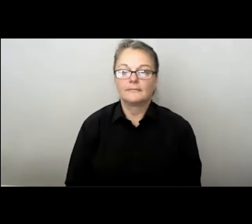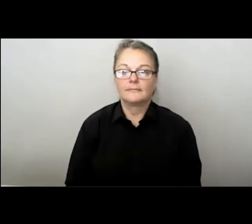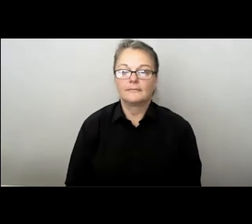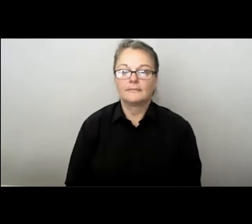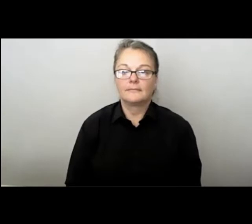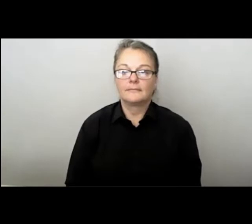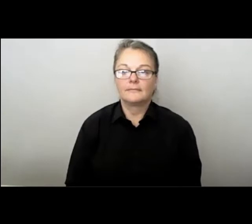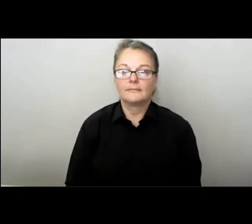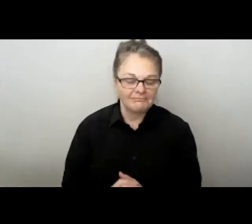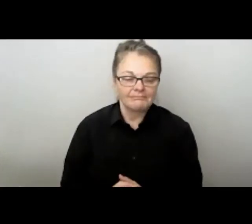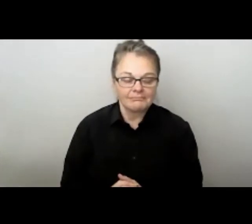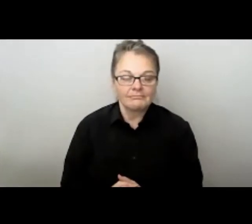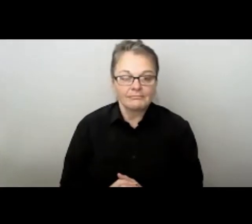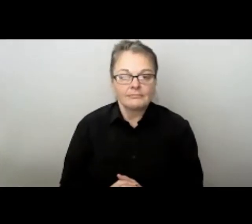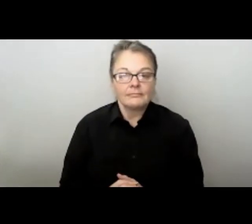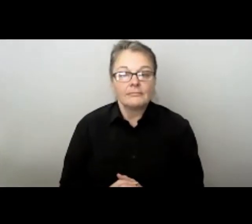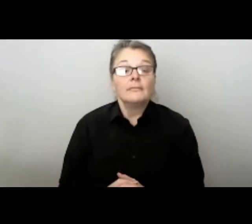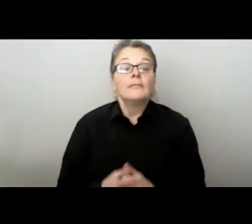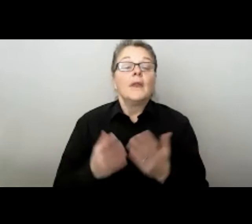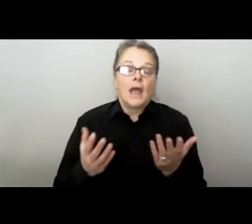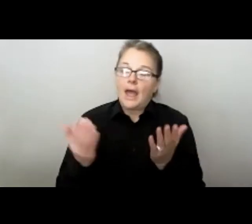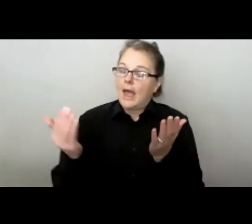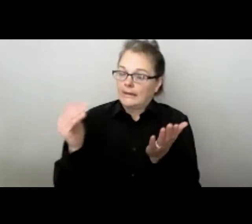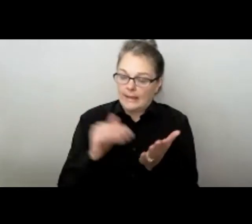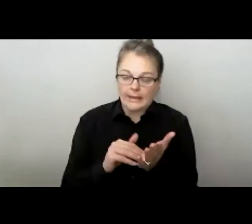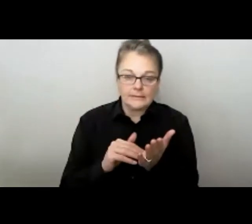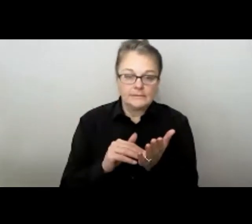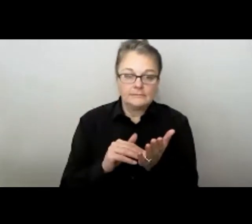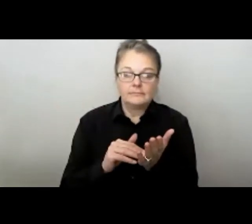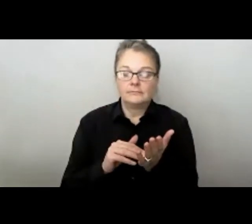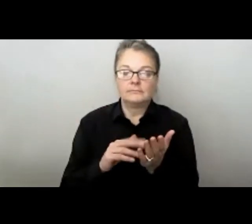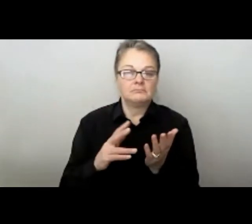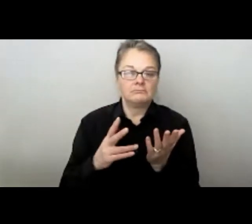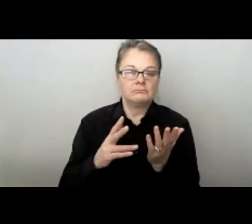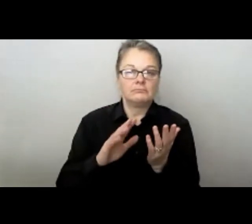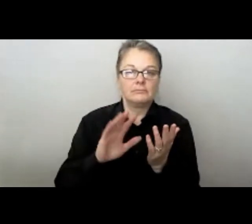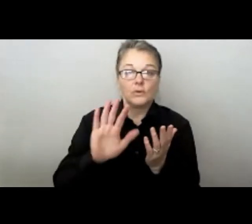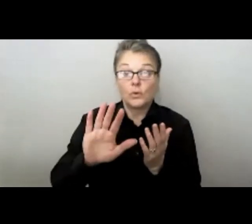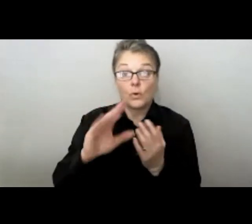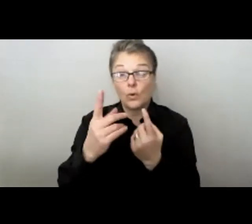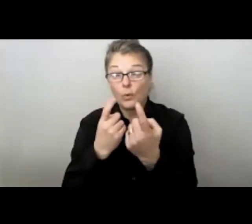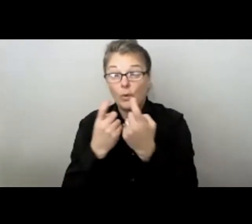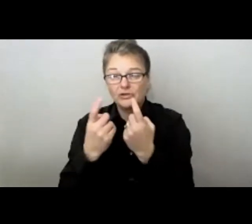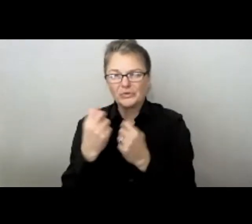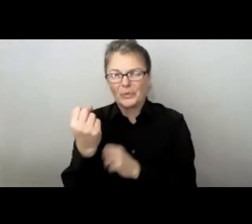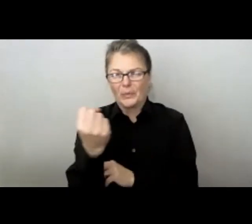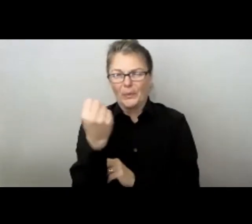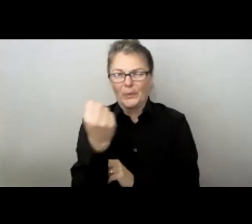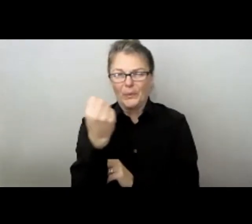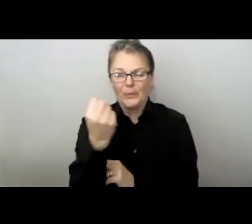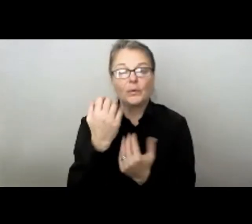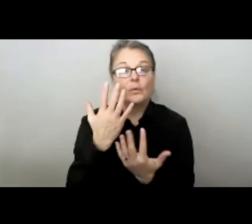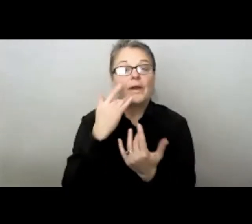…WE’RE BEHIND THE SCENES. AND AGAIN, WE WILL ASK YOU TO SAVE ALL YOUR QUESTIONS FOR THE SECOND HALF WHEN WE ARE IN THE BREAKOUT ROOM.